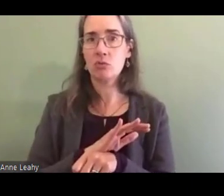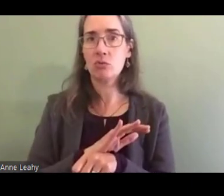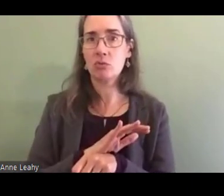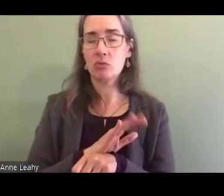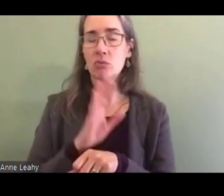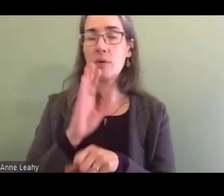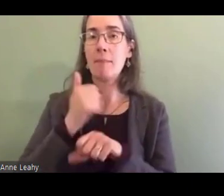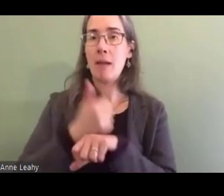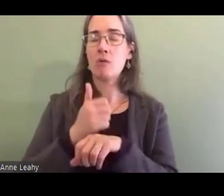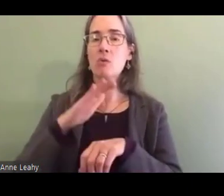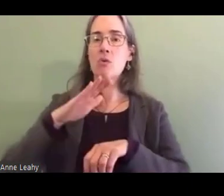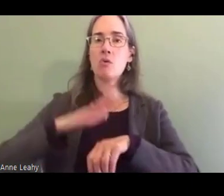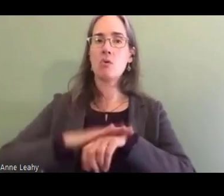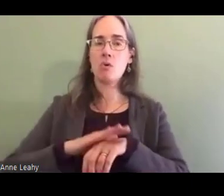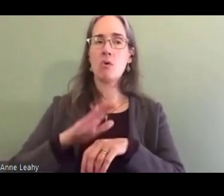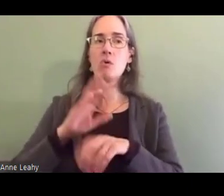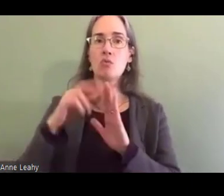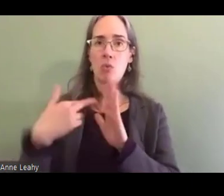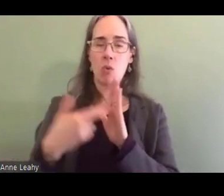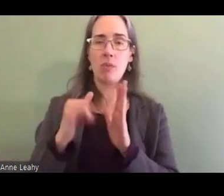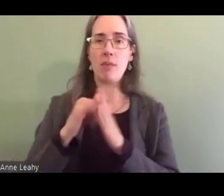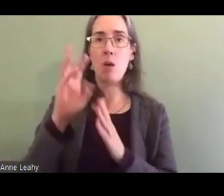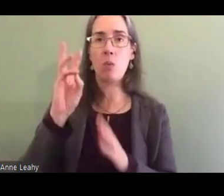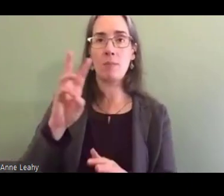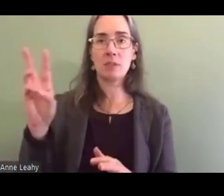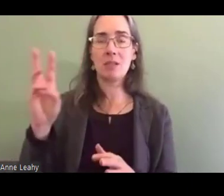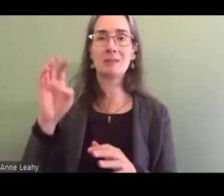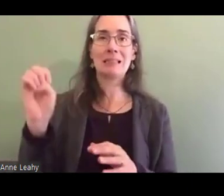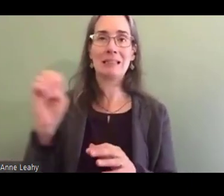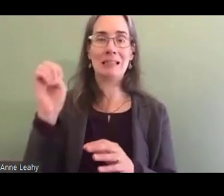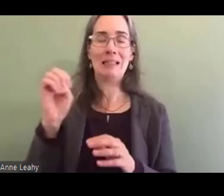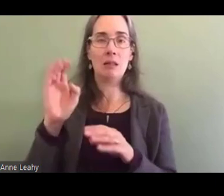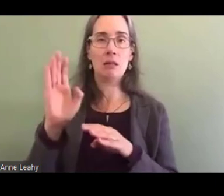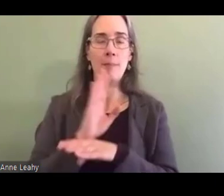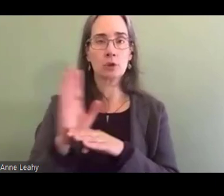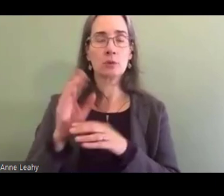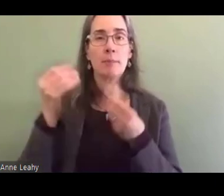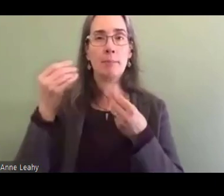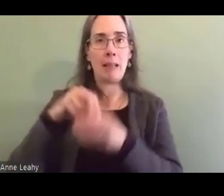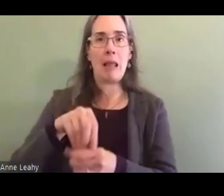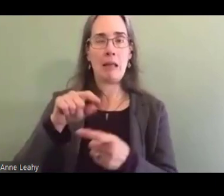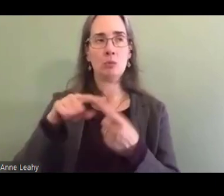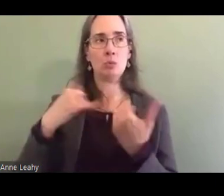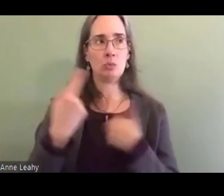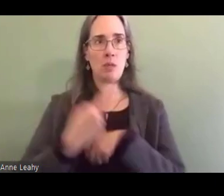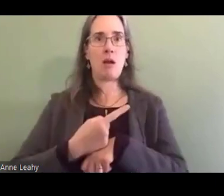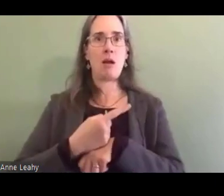Based on the role that websites and e‑commerce plays in today's society.